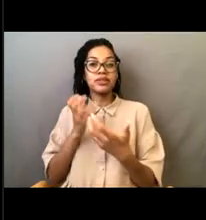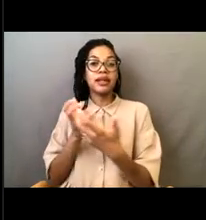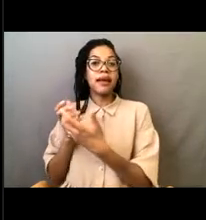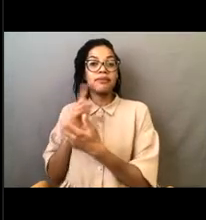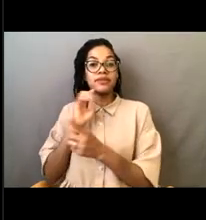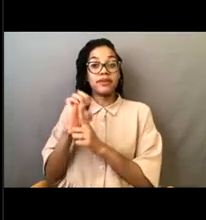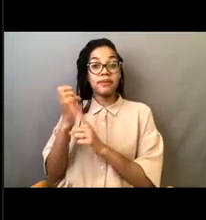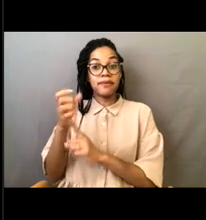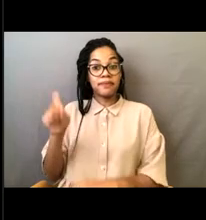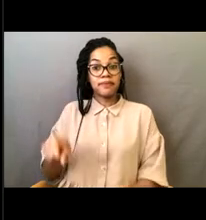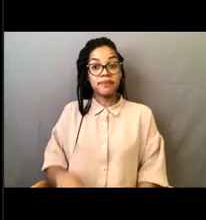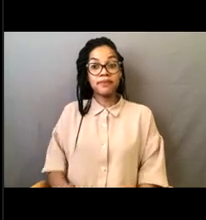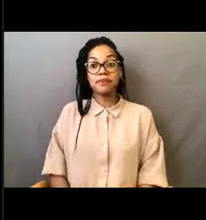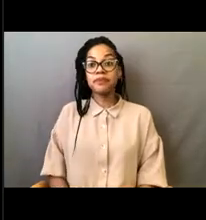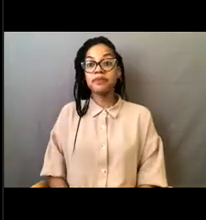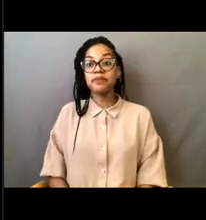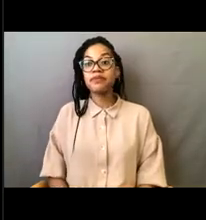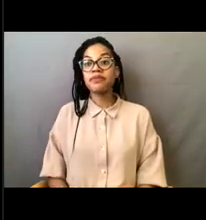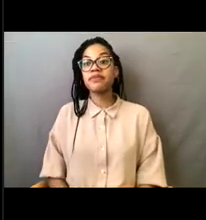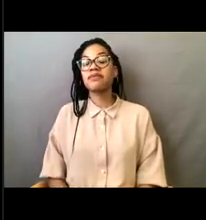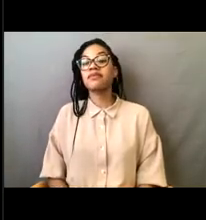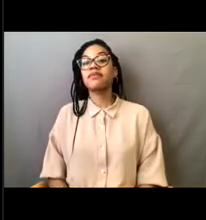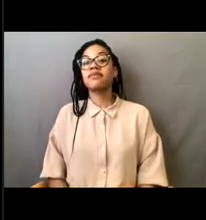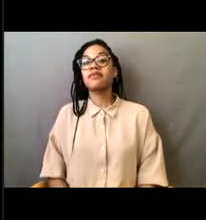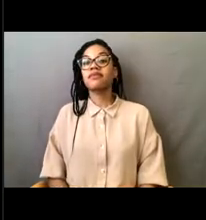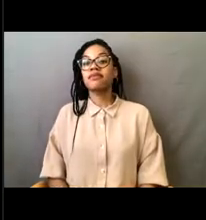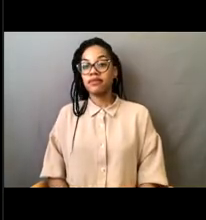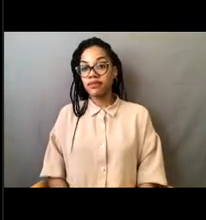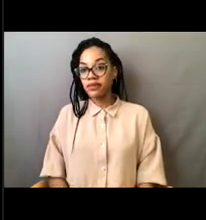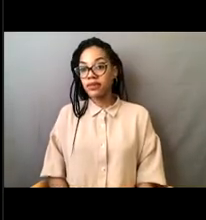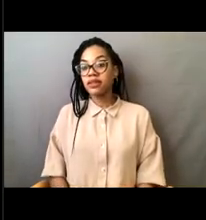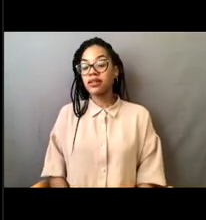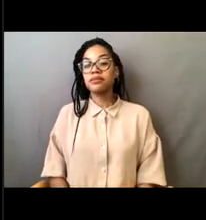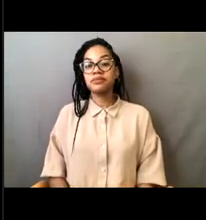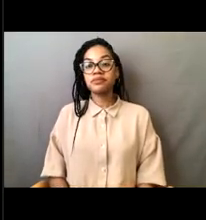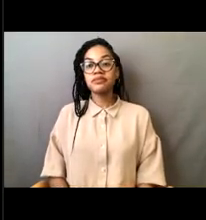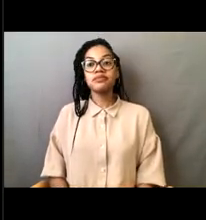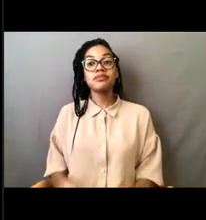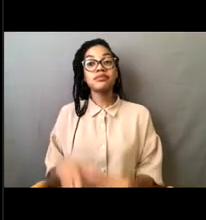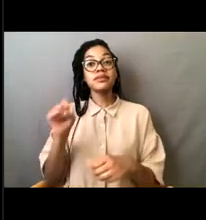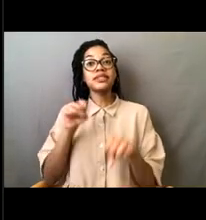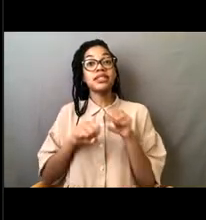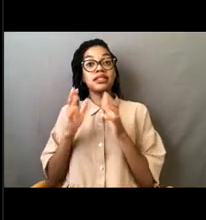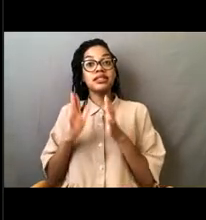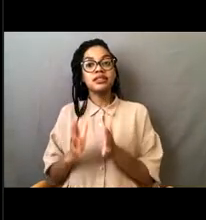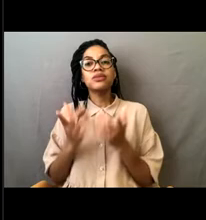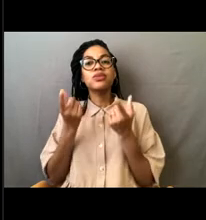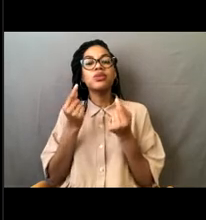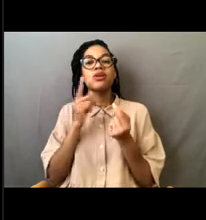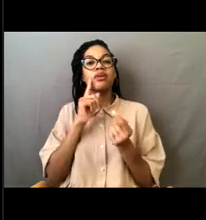scientists kind of categorize freshwater fish based on the temperatures in which they can survive. So you can see here over to the right,